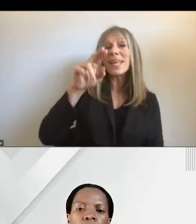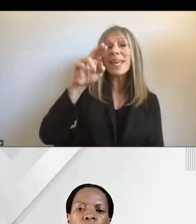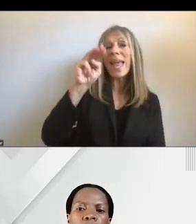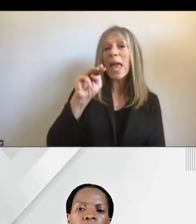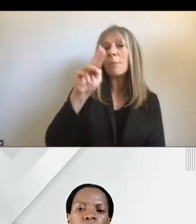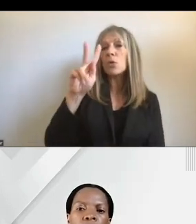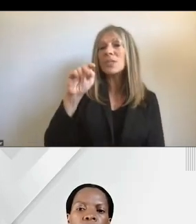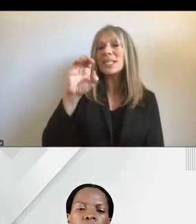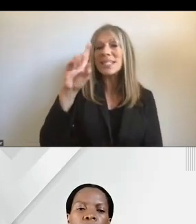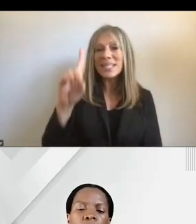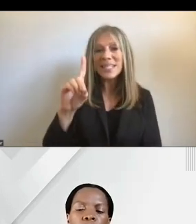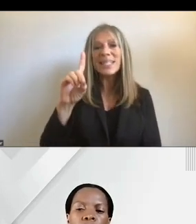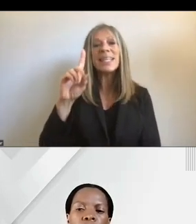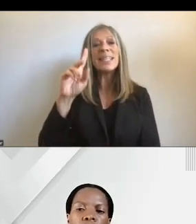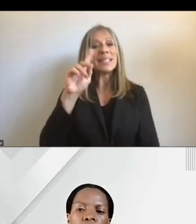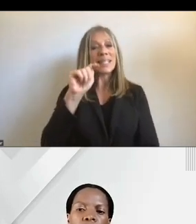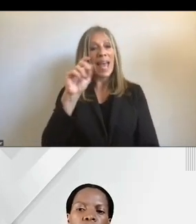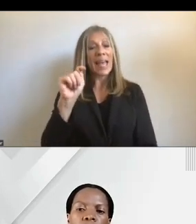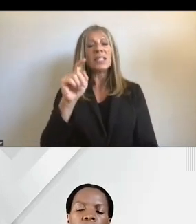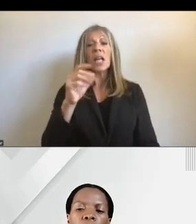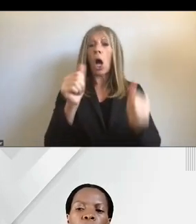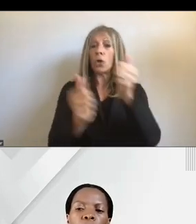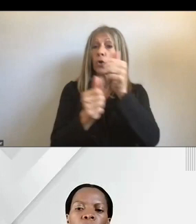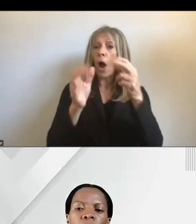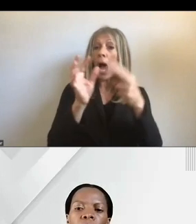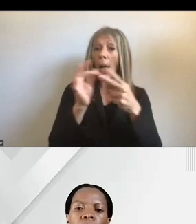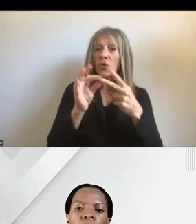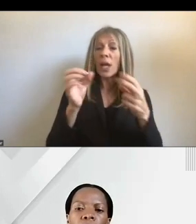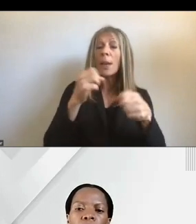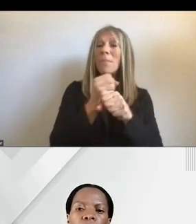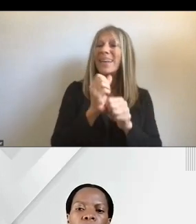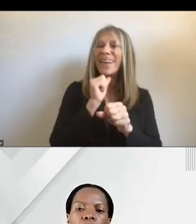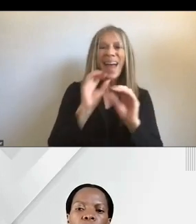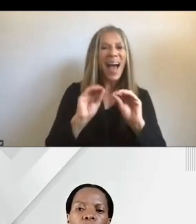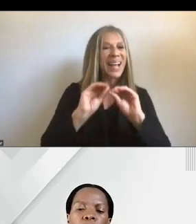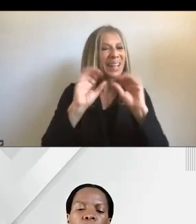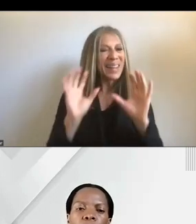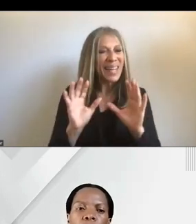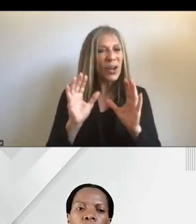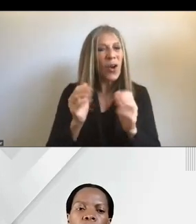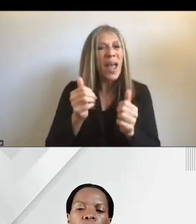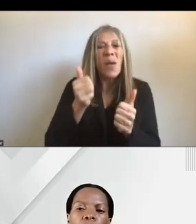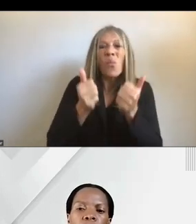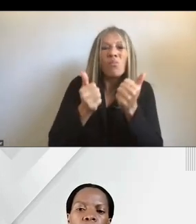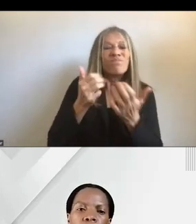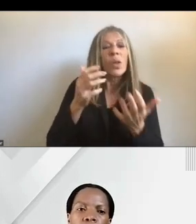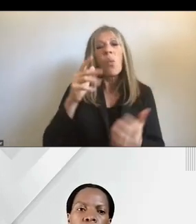text under the heading of option, for example, made it unclear as to what PROWAG was mandating.